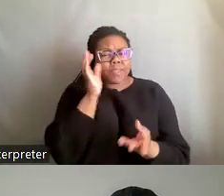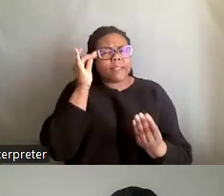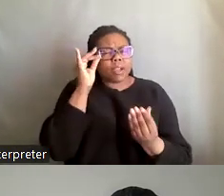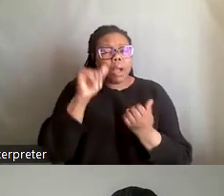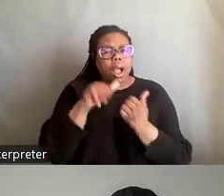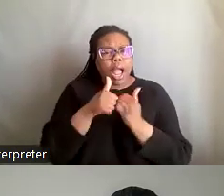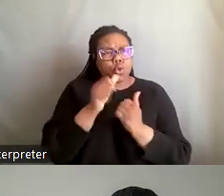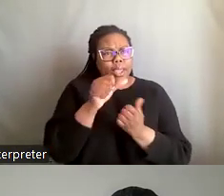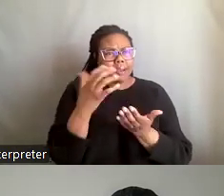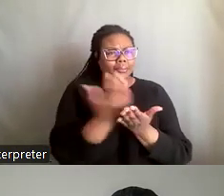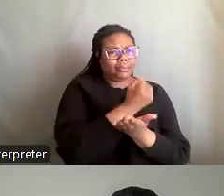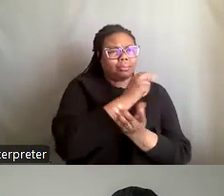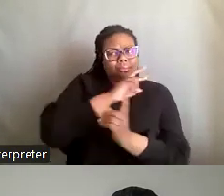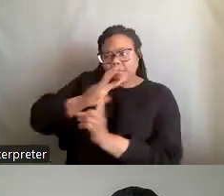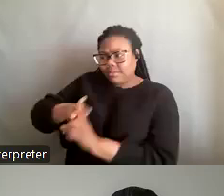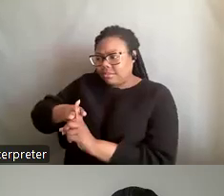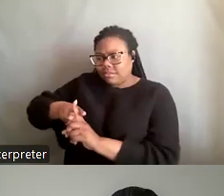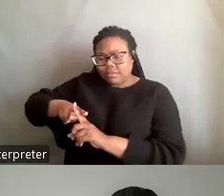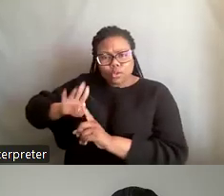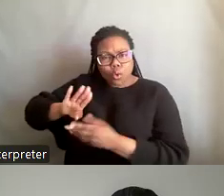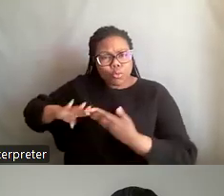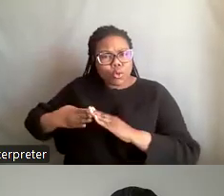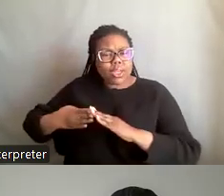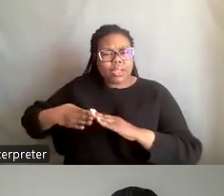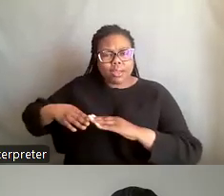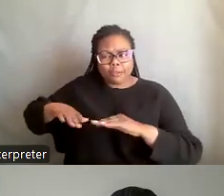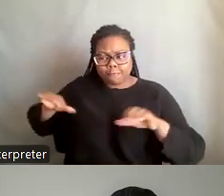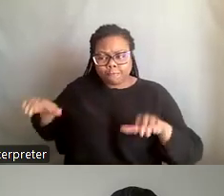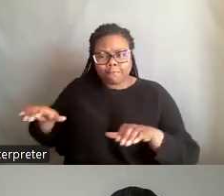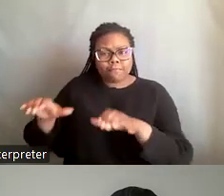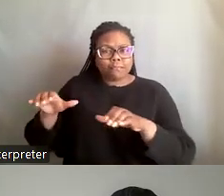does this mean for you and your community? What does this mean for how you can mobilize disabled people that are